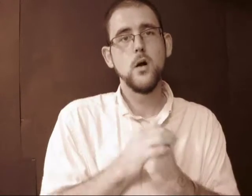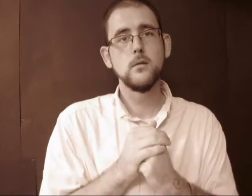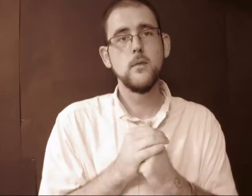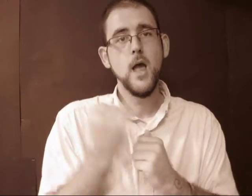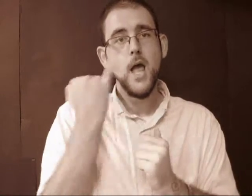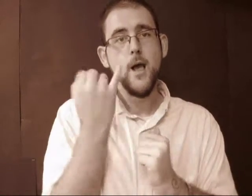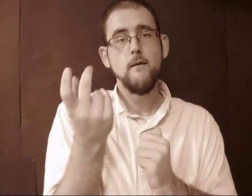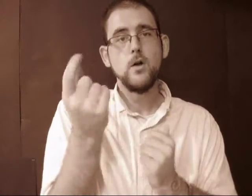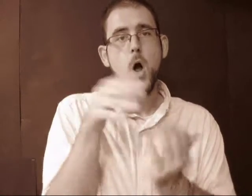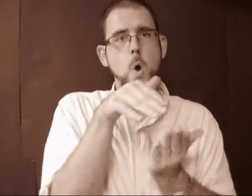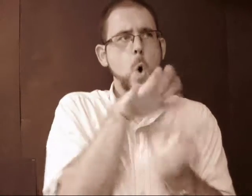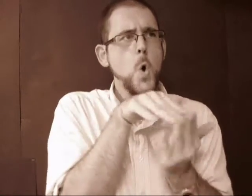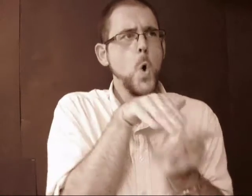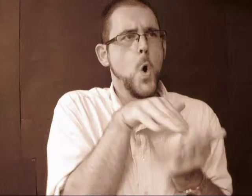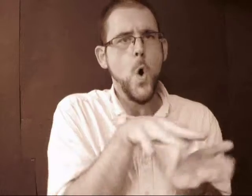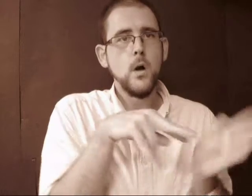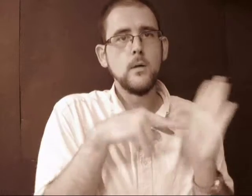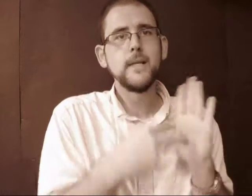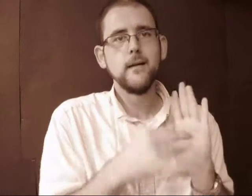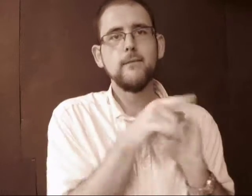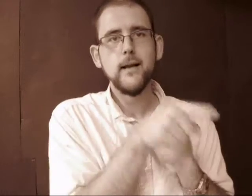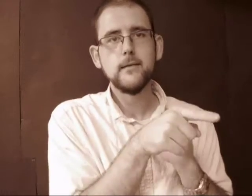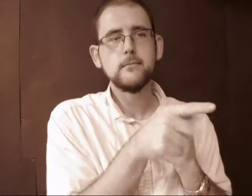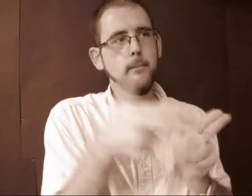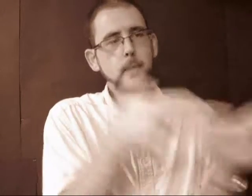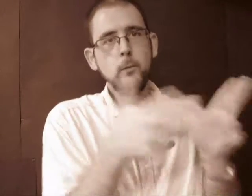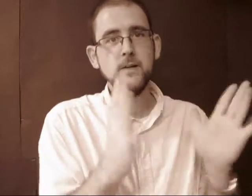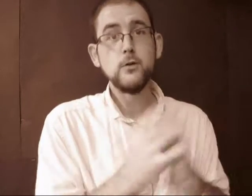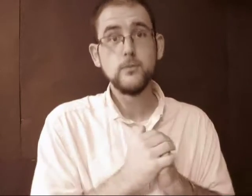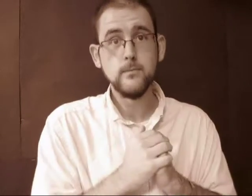If the dogs barked, that meant the refugee was infected and was shot.